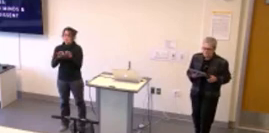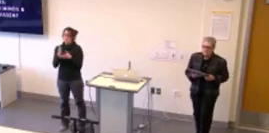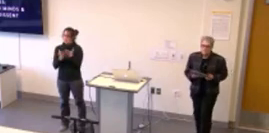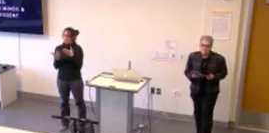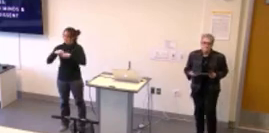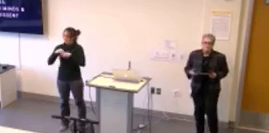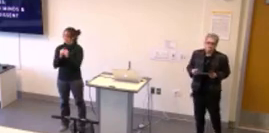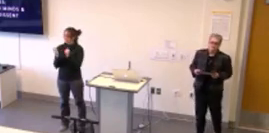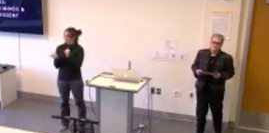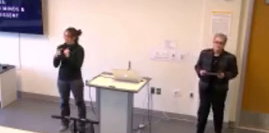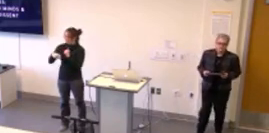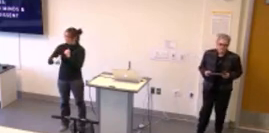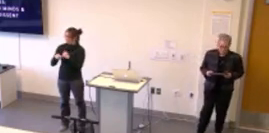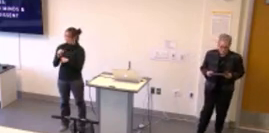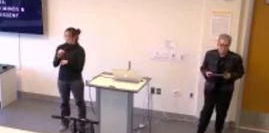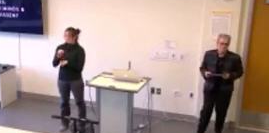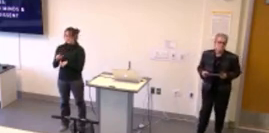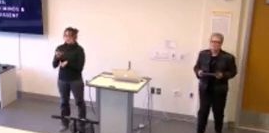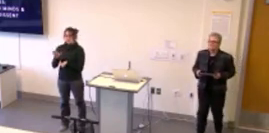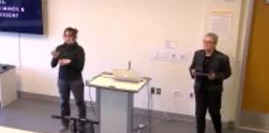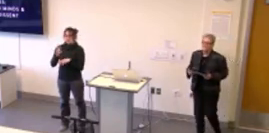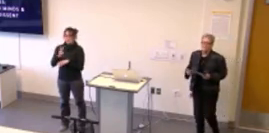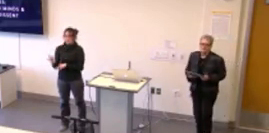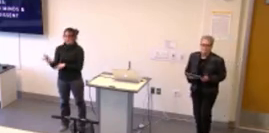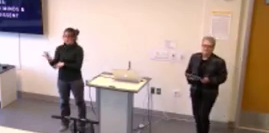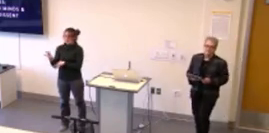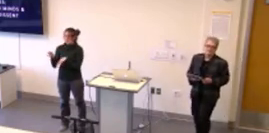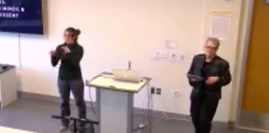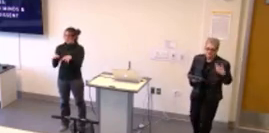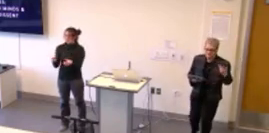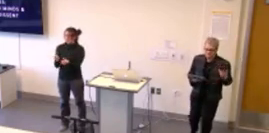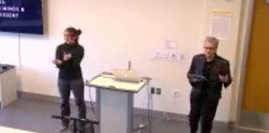Lewis' website describes everything that T.L. does.